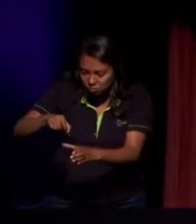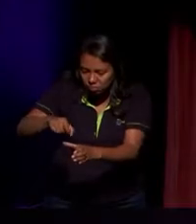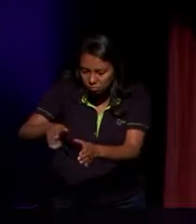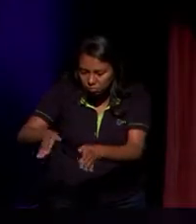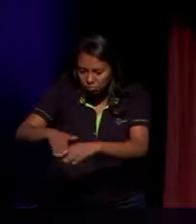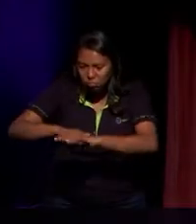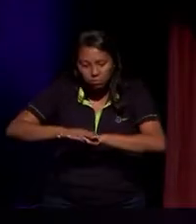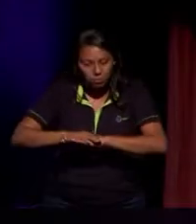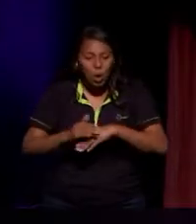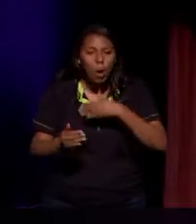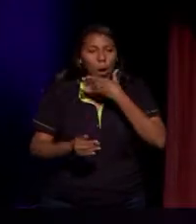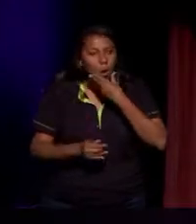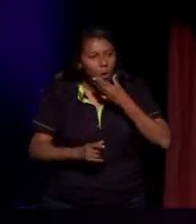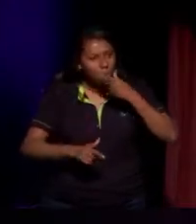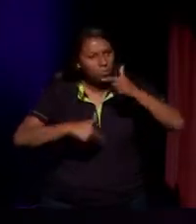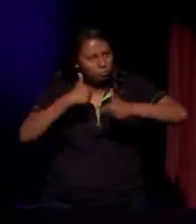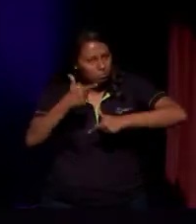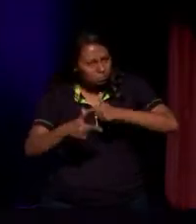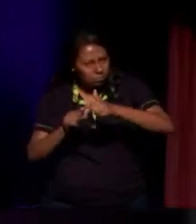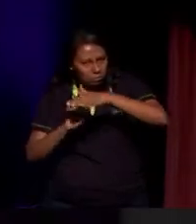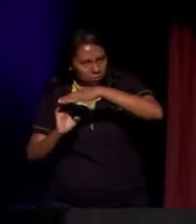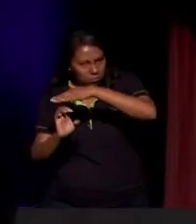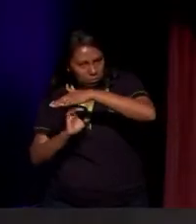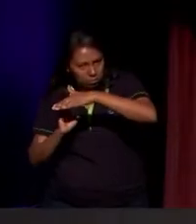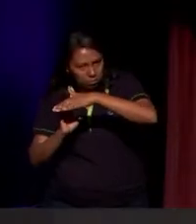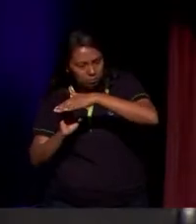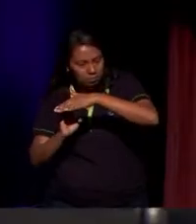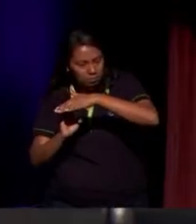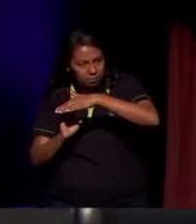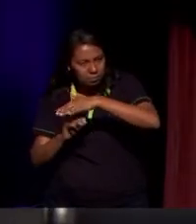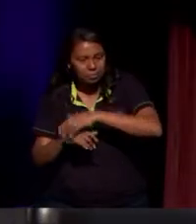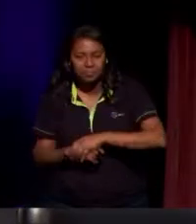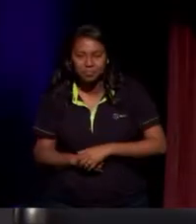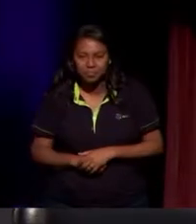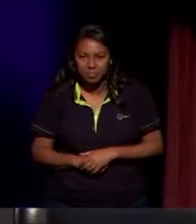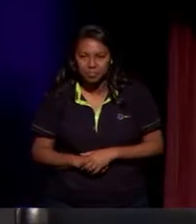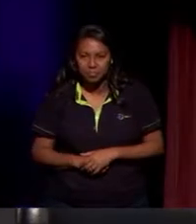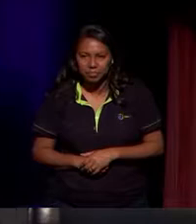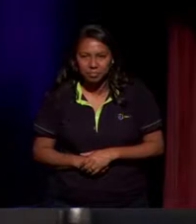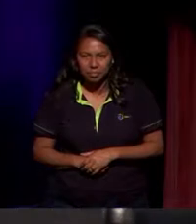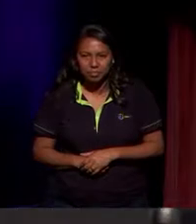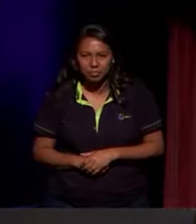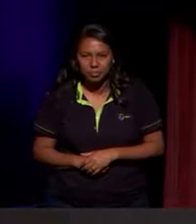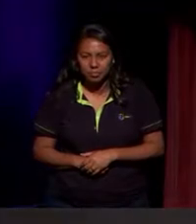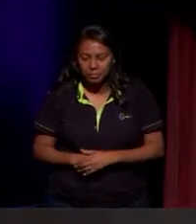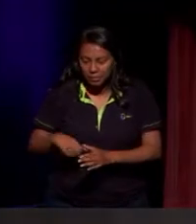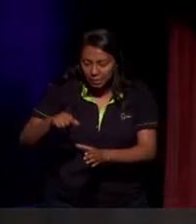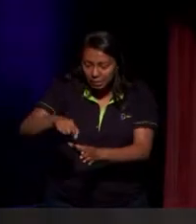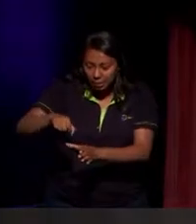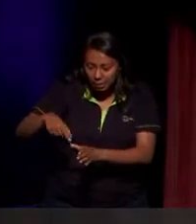company that existed at the time that was called Seeds from Mozambique, Semoc,